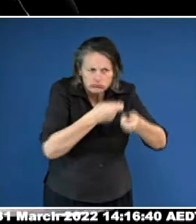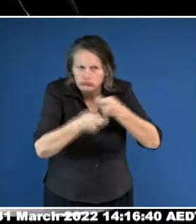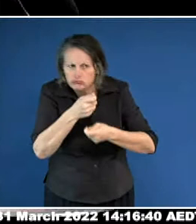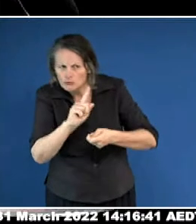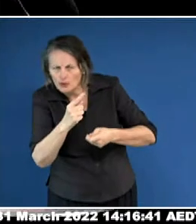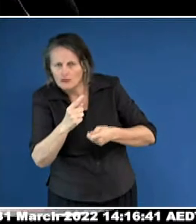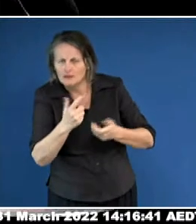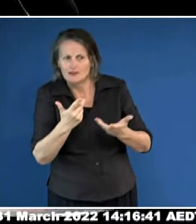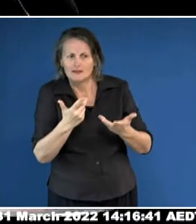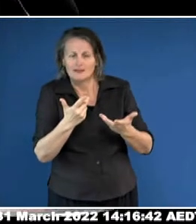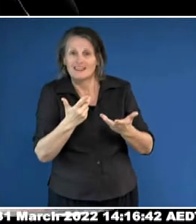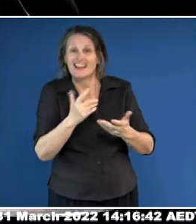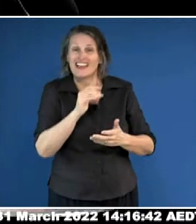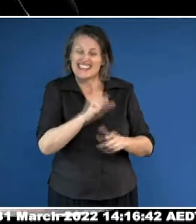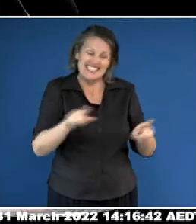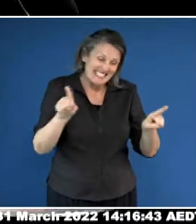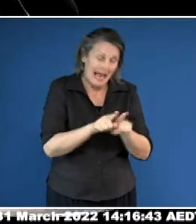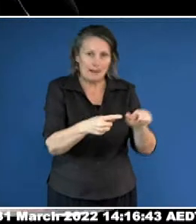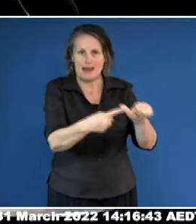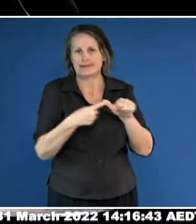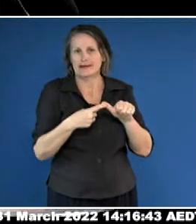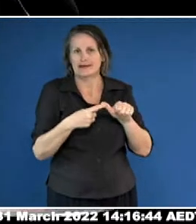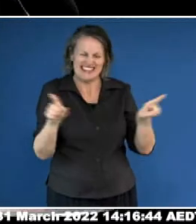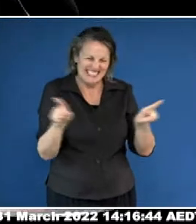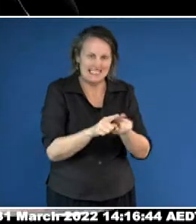The right to live free from all forms of violence is always the priority issue.